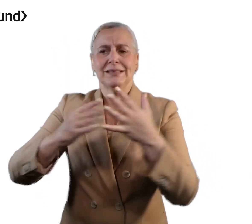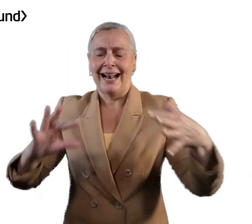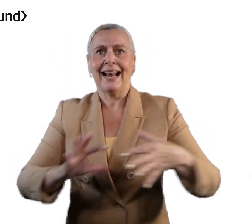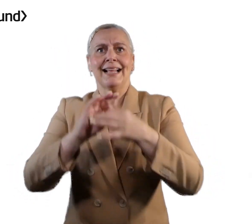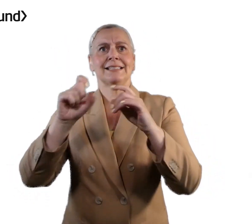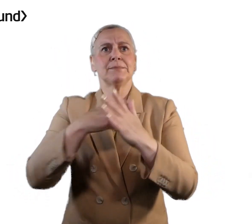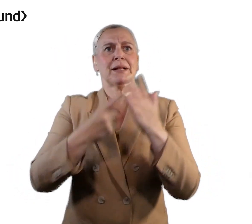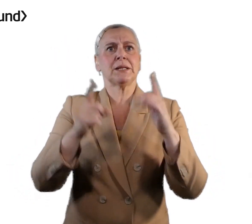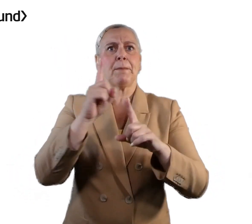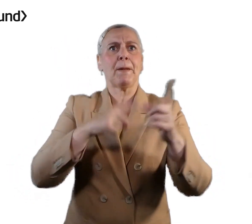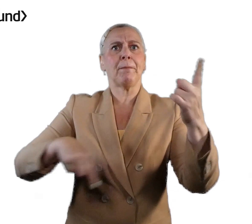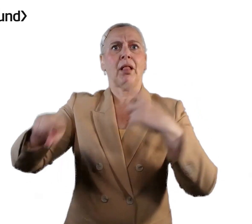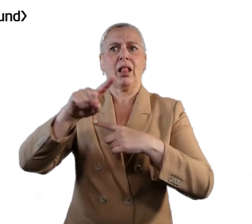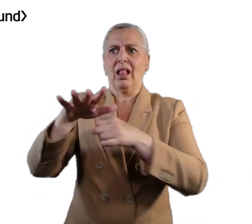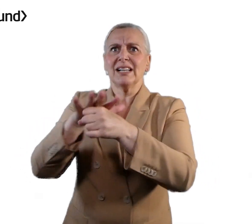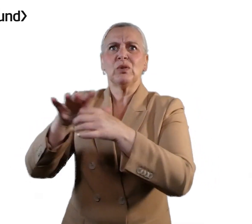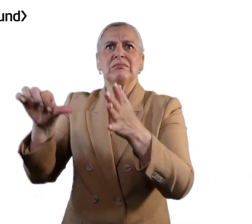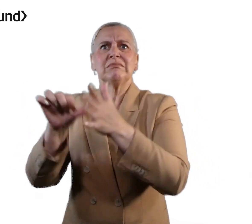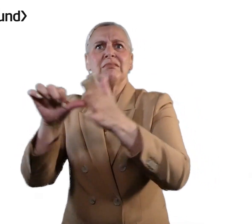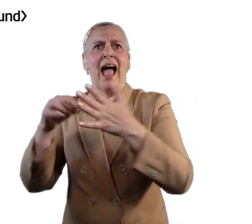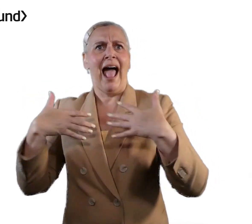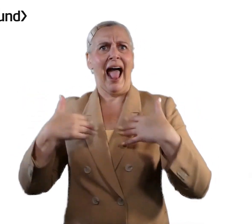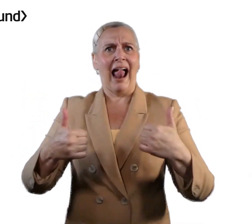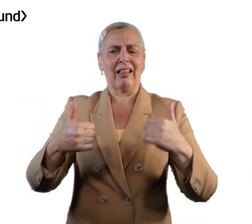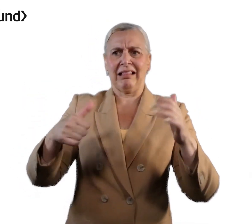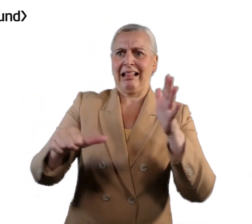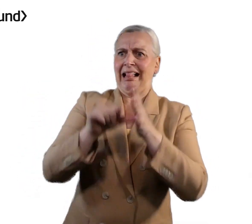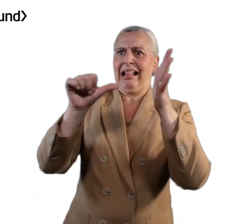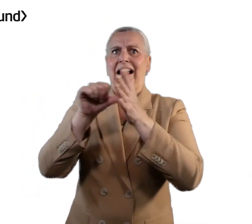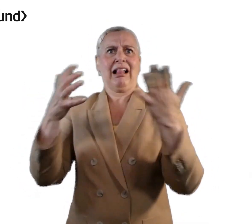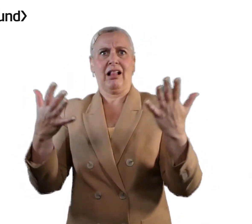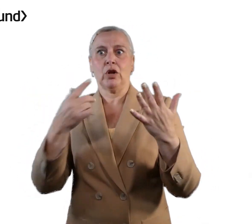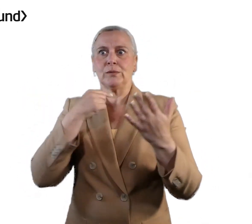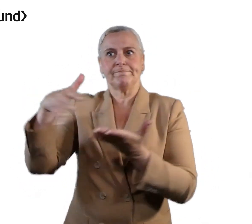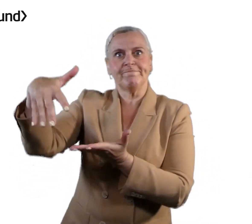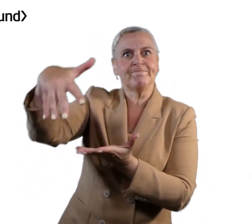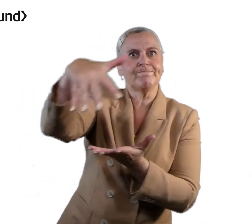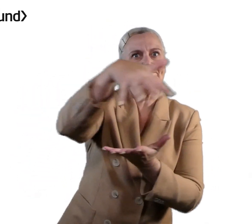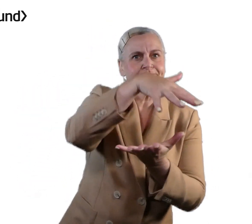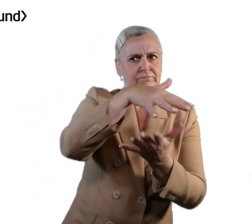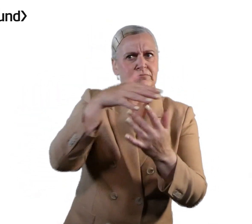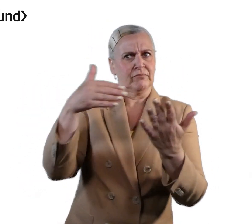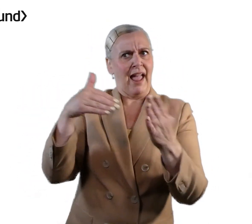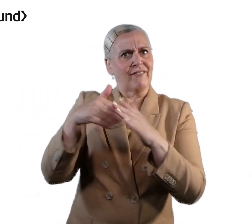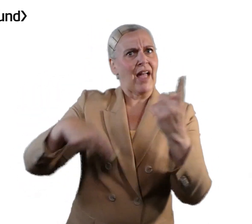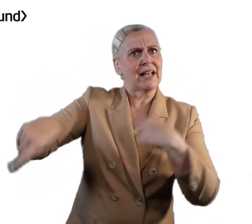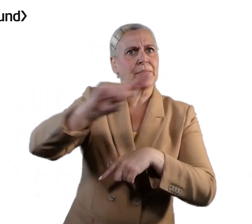Disabled people and the impact of health inequalities.